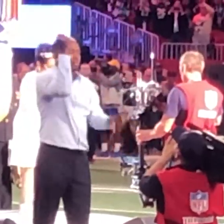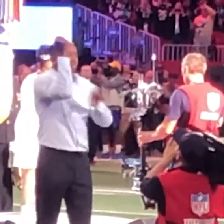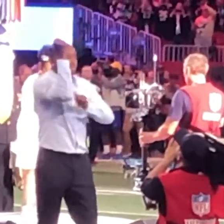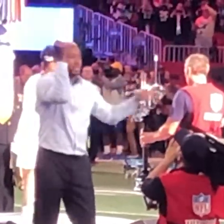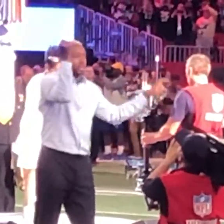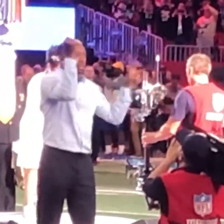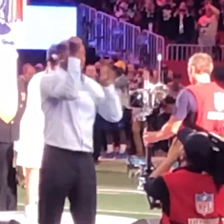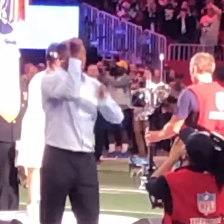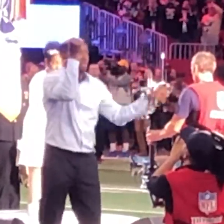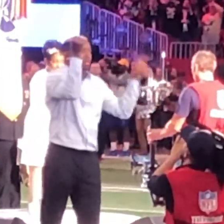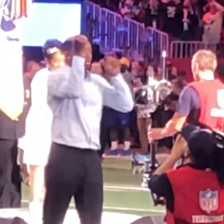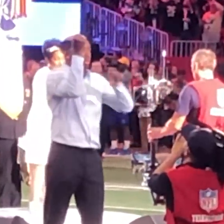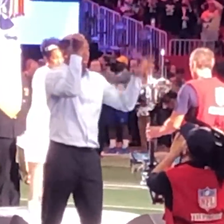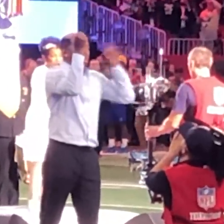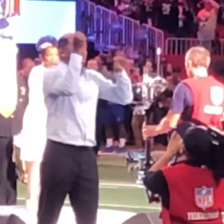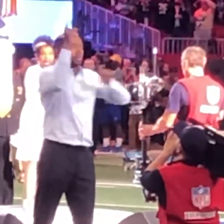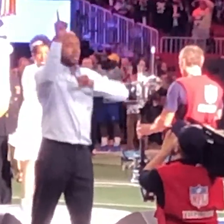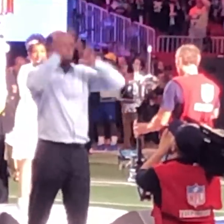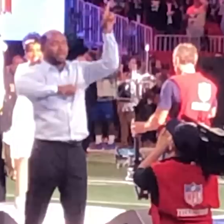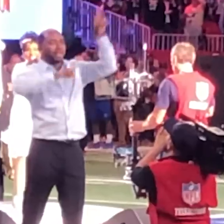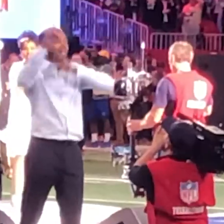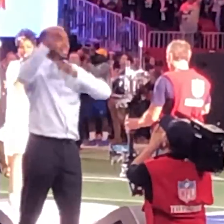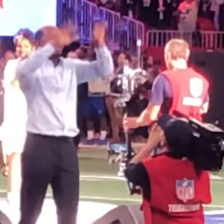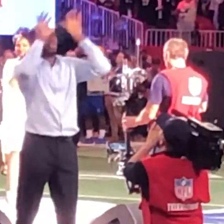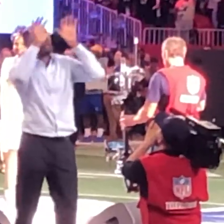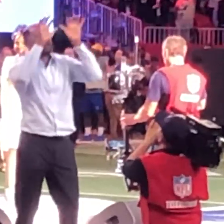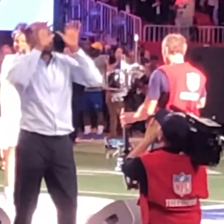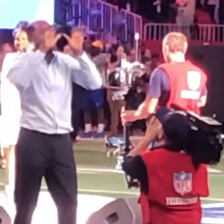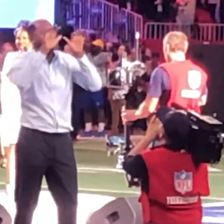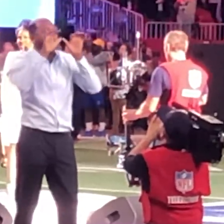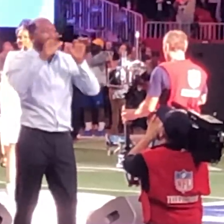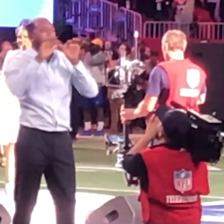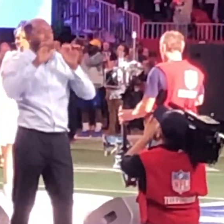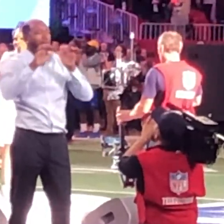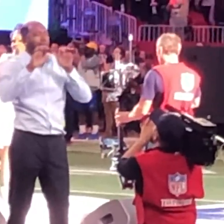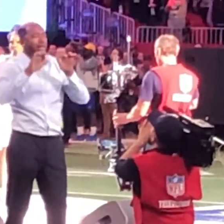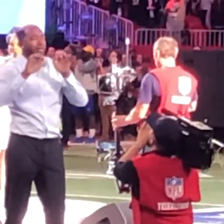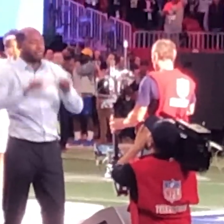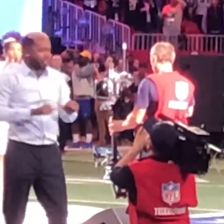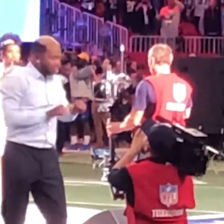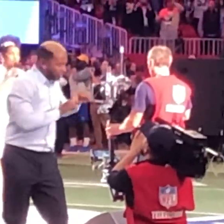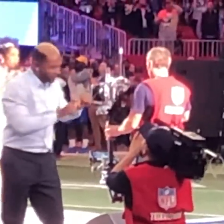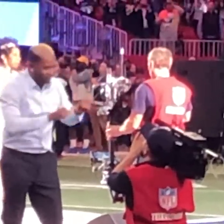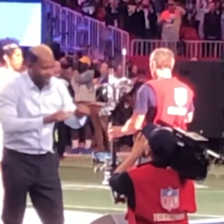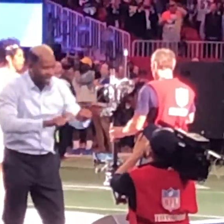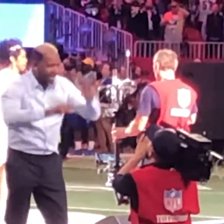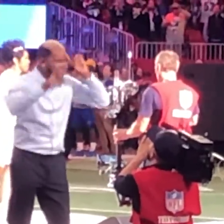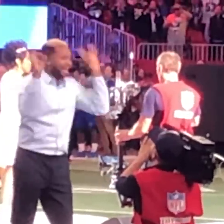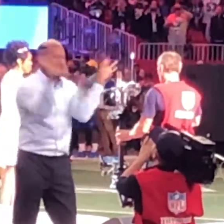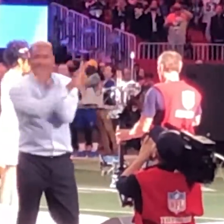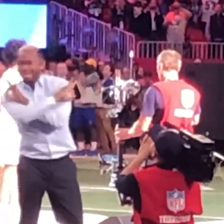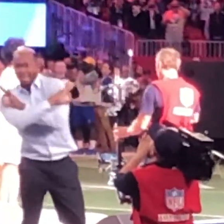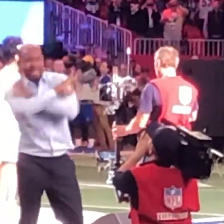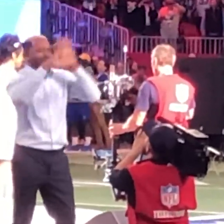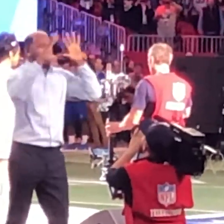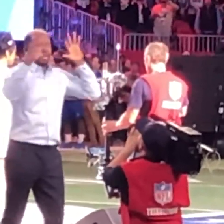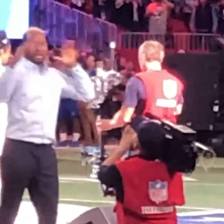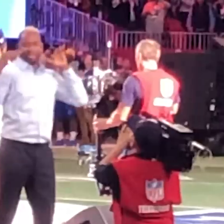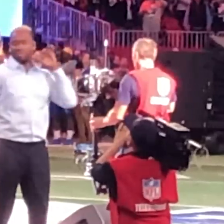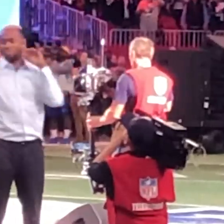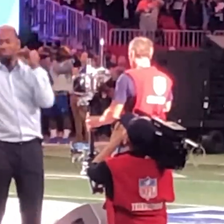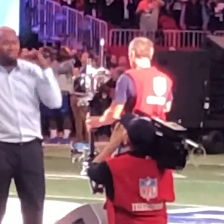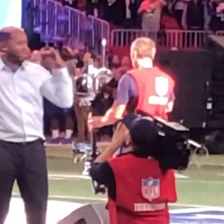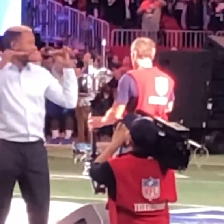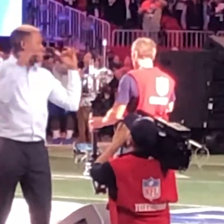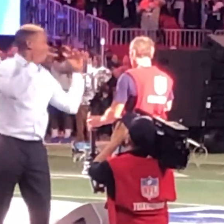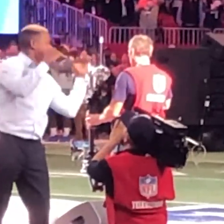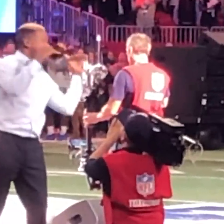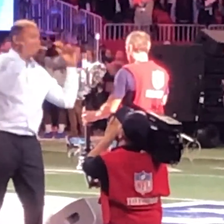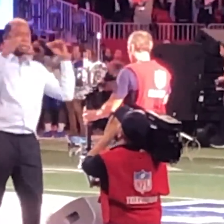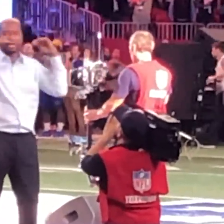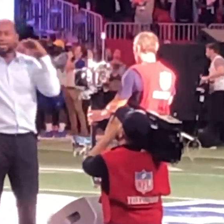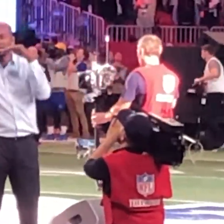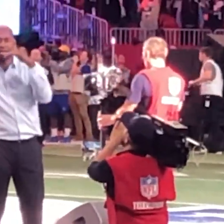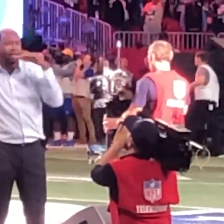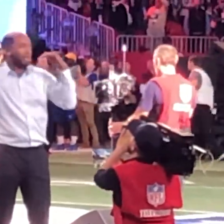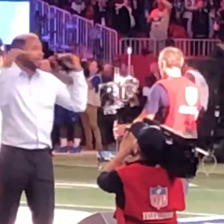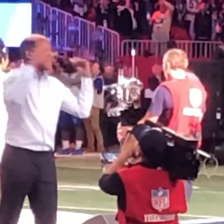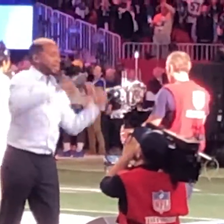Whose broad stripes and bright stars thru the perilous fight,